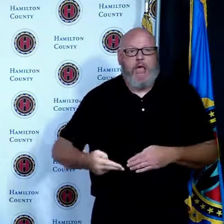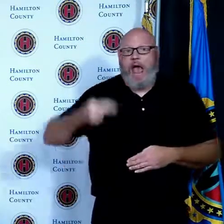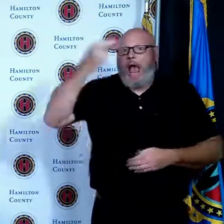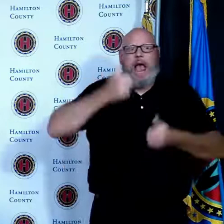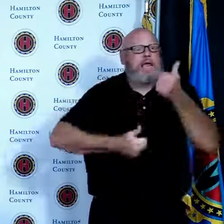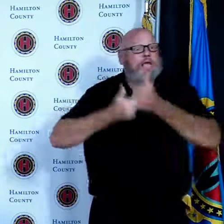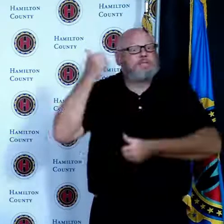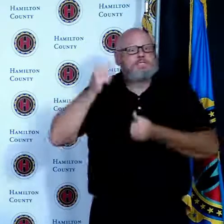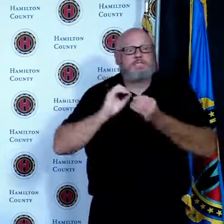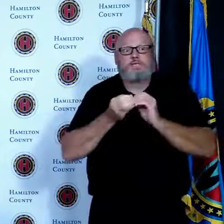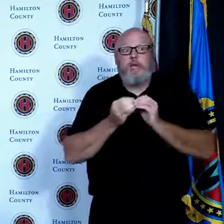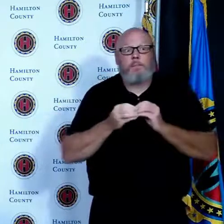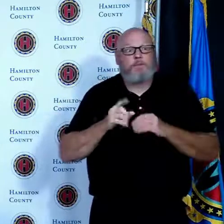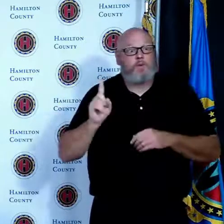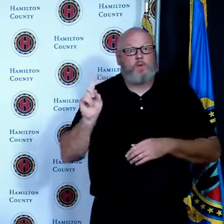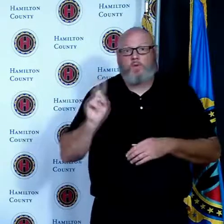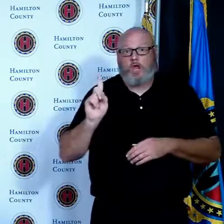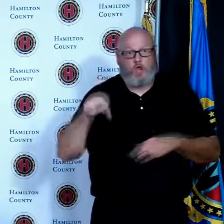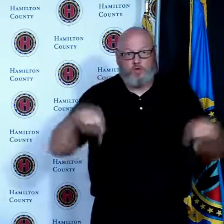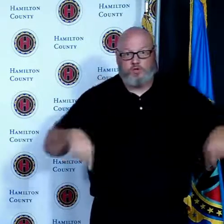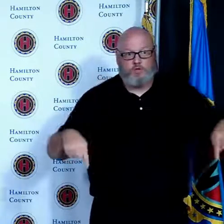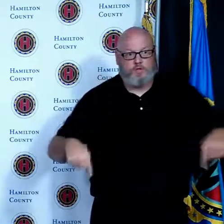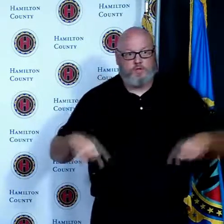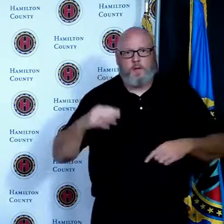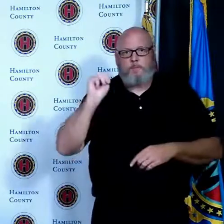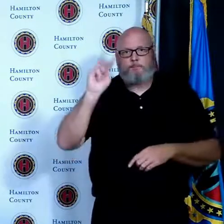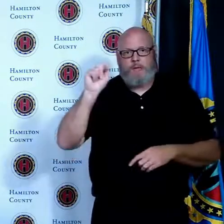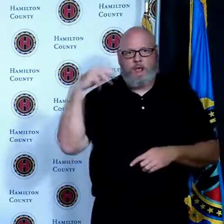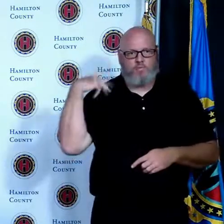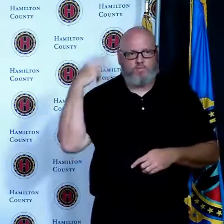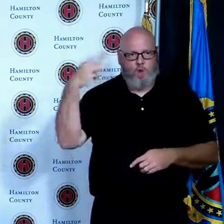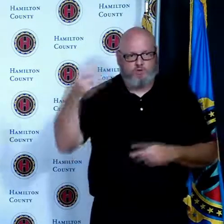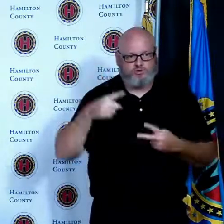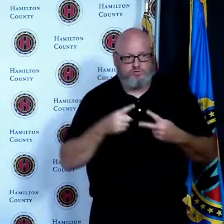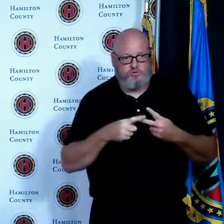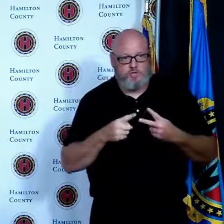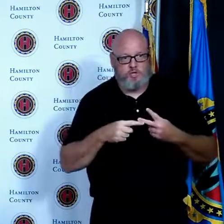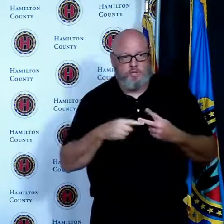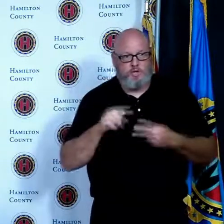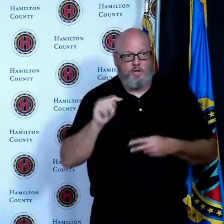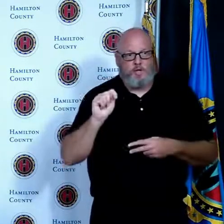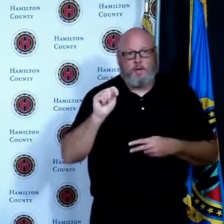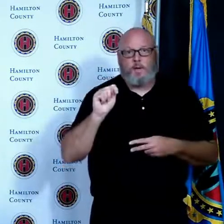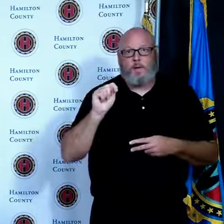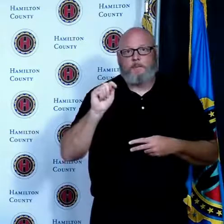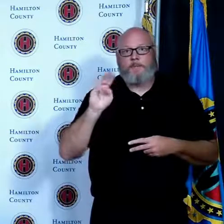Miami Township Wyoming and Green Township Mount Washington is leading the pack at